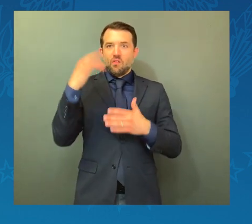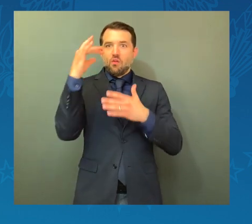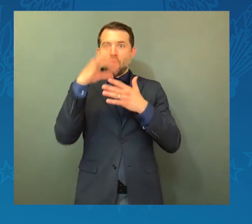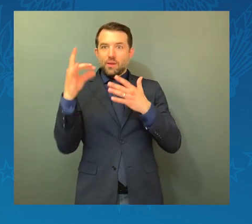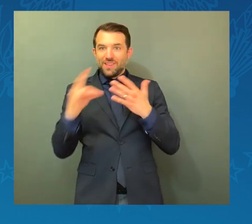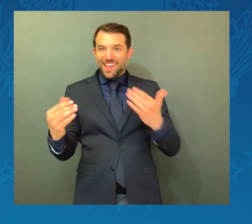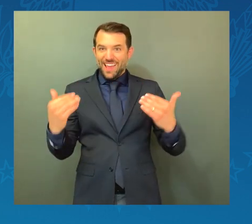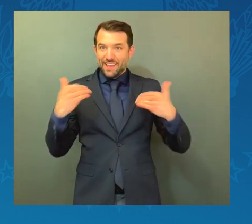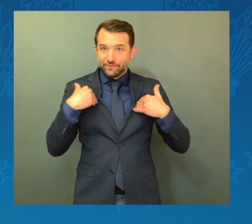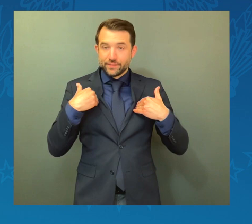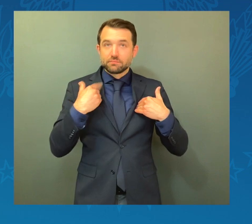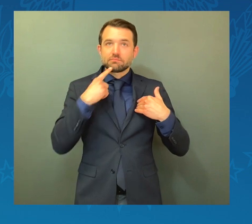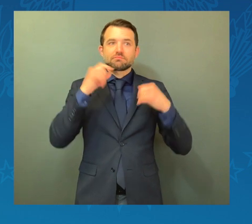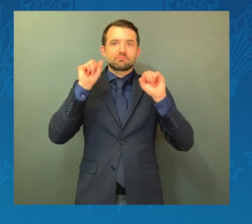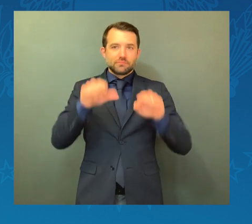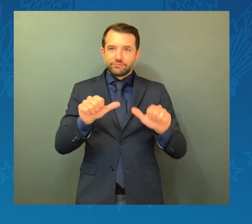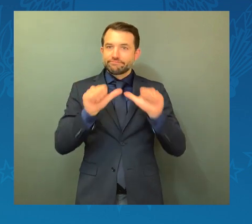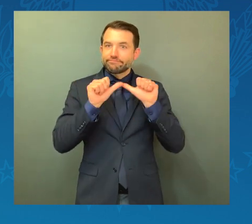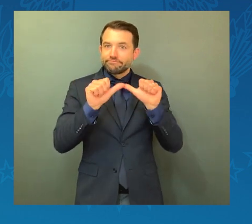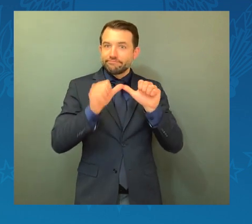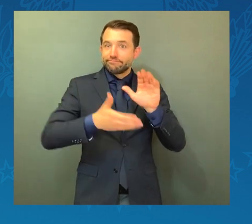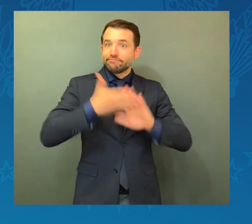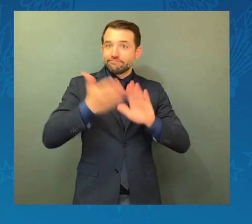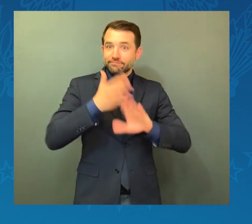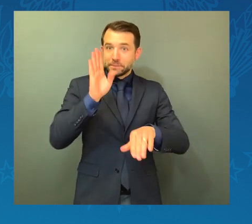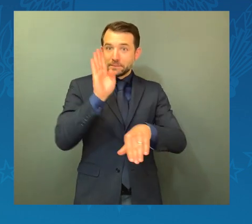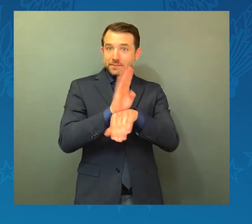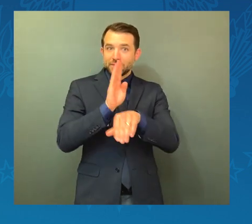to keep my business open and my dream alive.